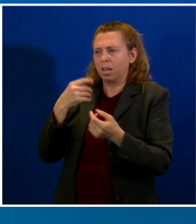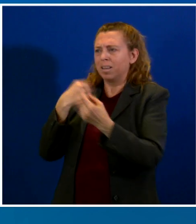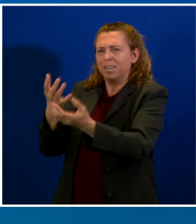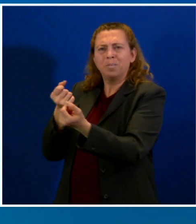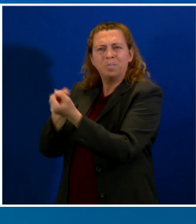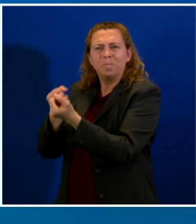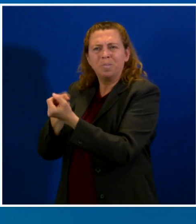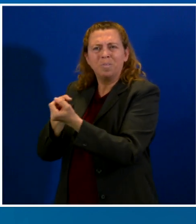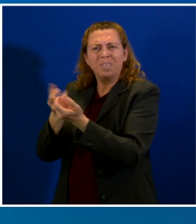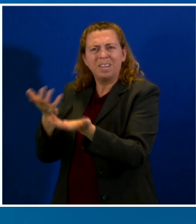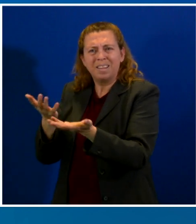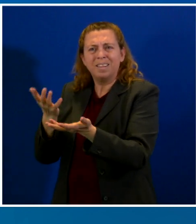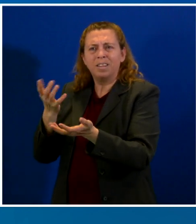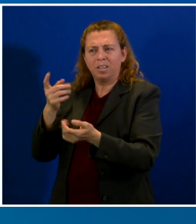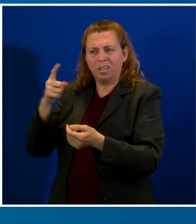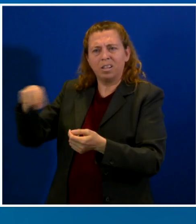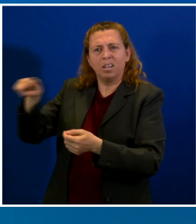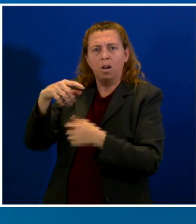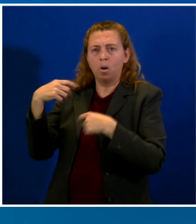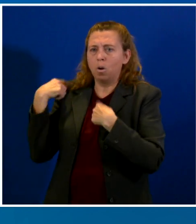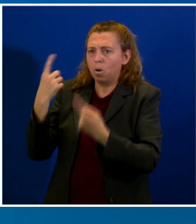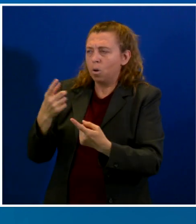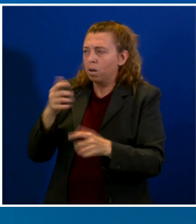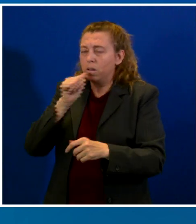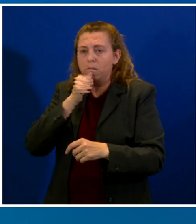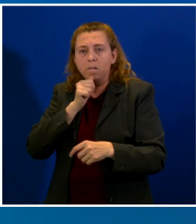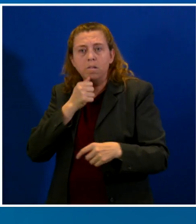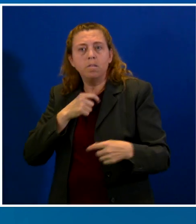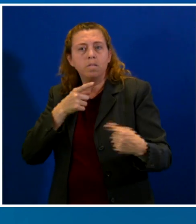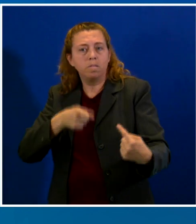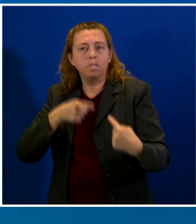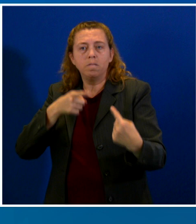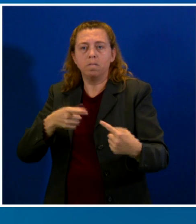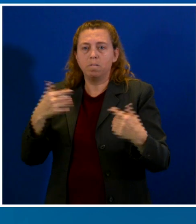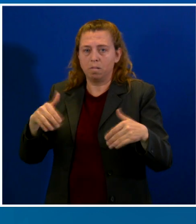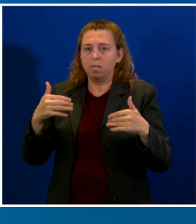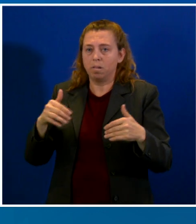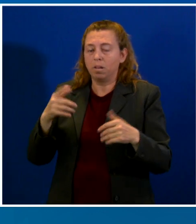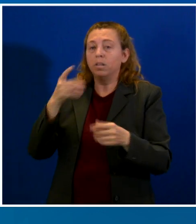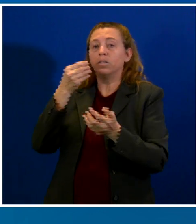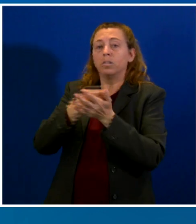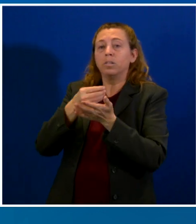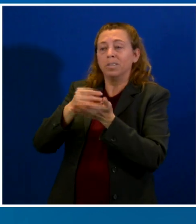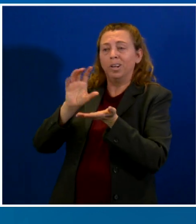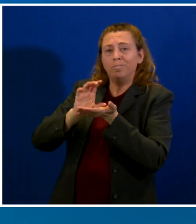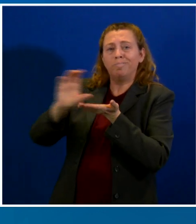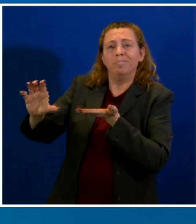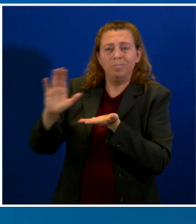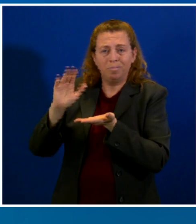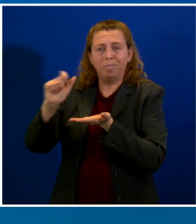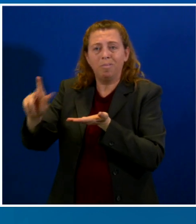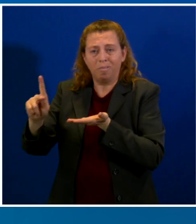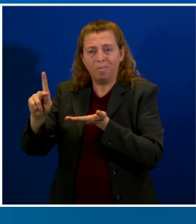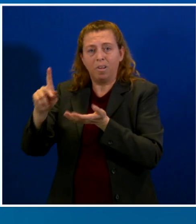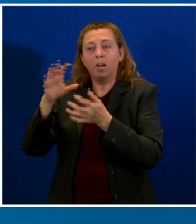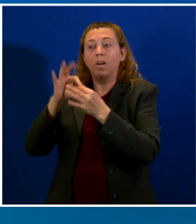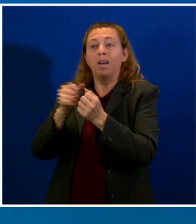restrictions with refunds on City business license surcharges through March 2022.